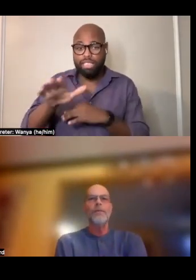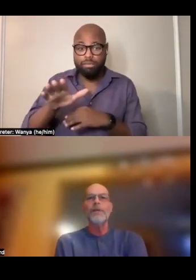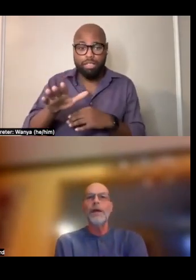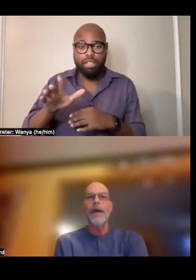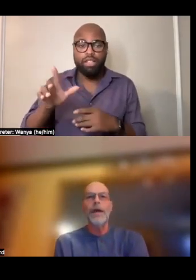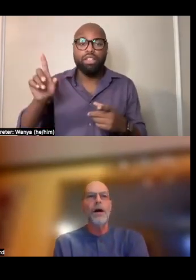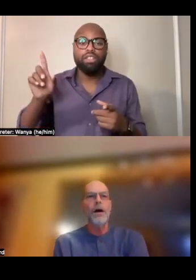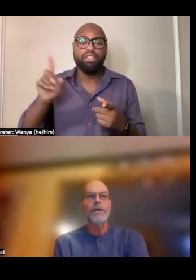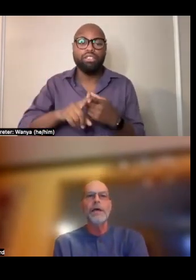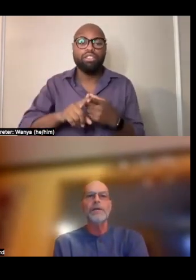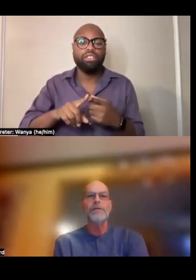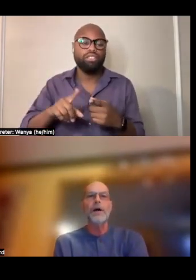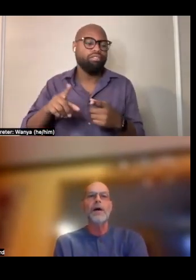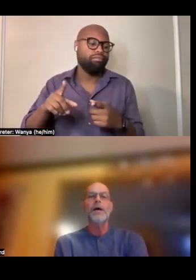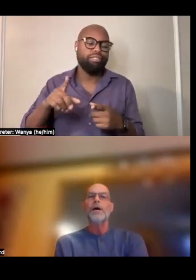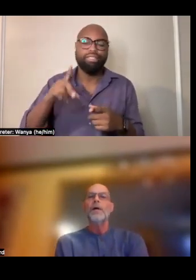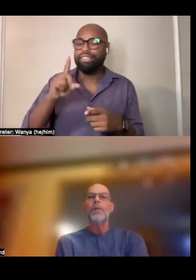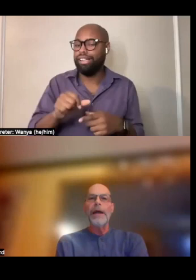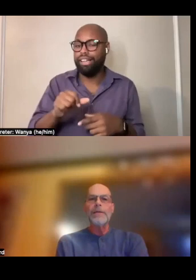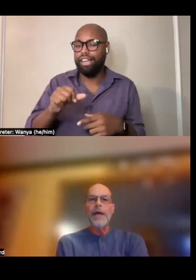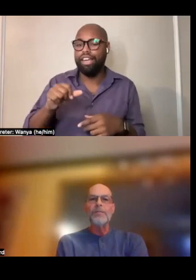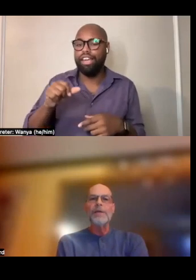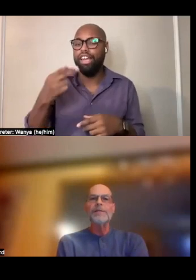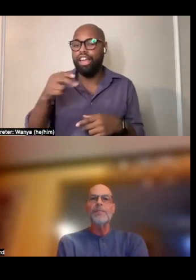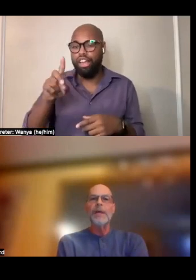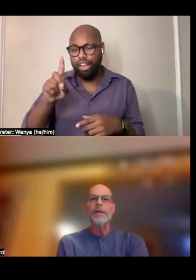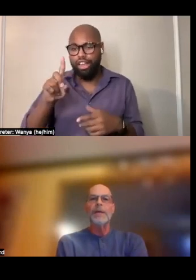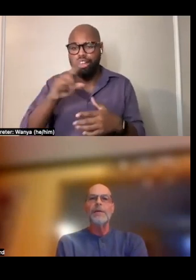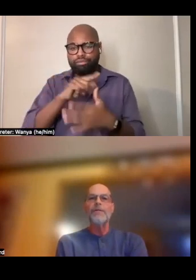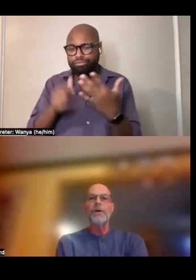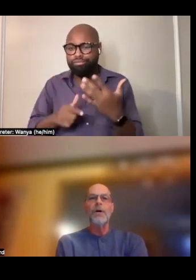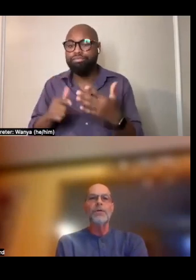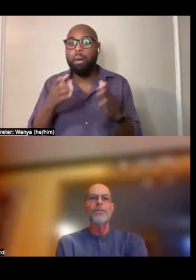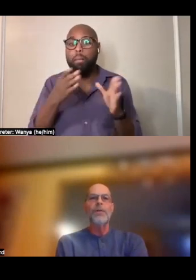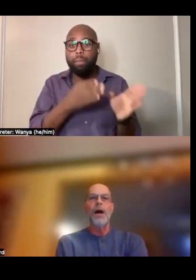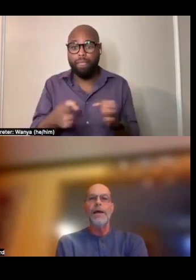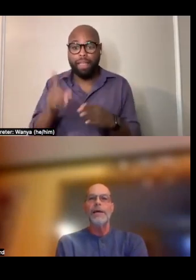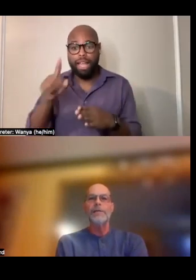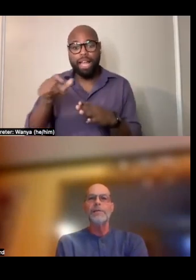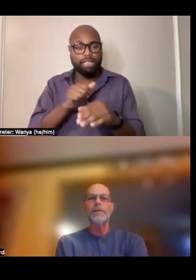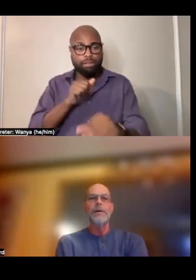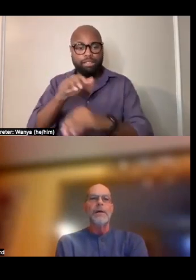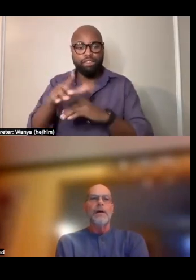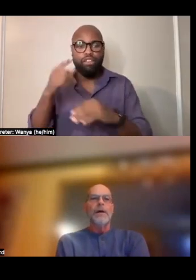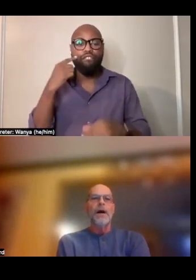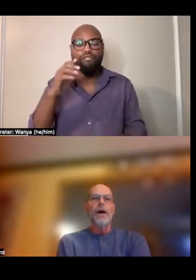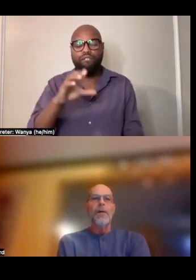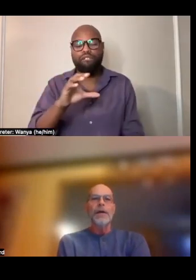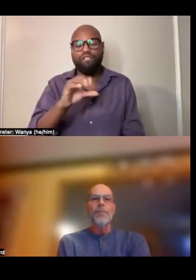the VA HUD, et cetera, plans have to be submitted for code compliance and